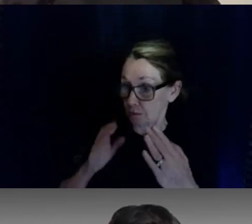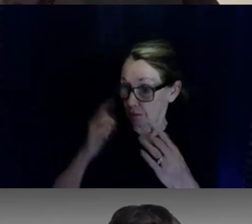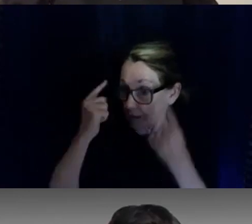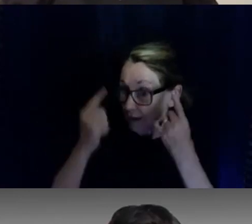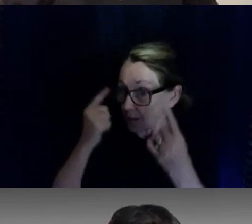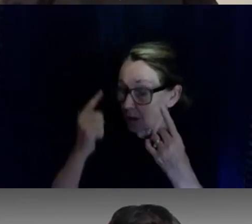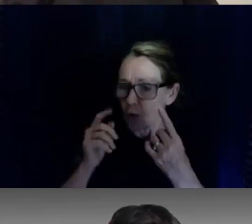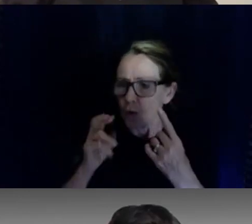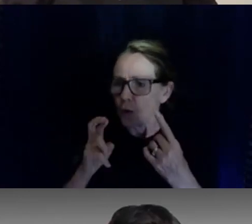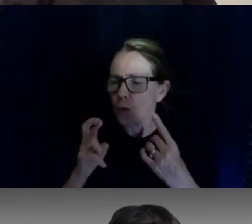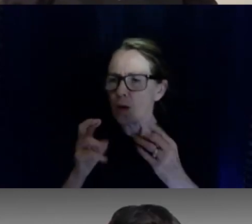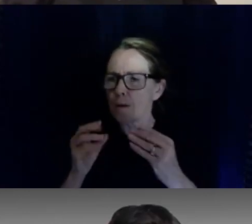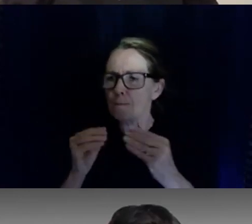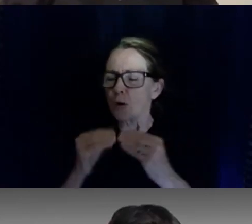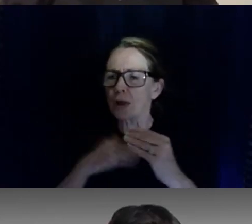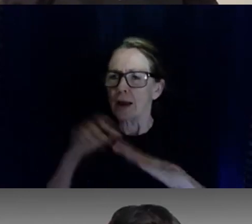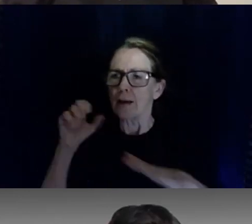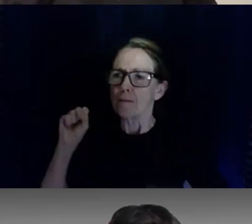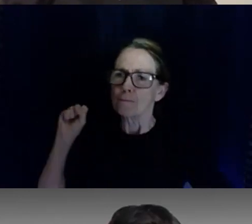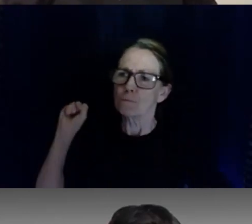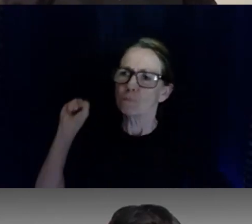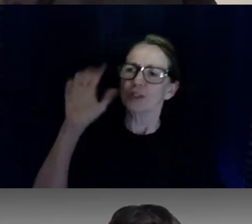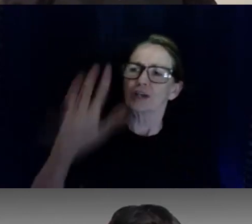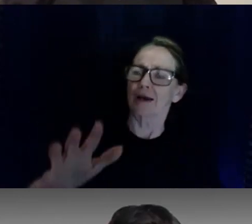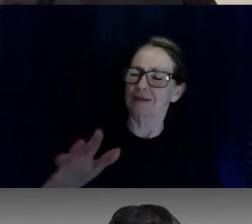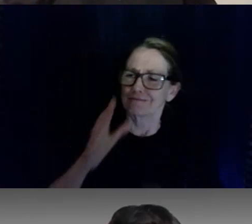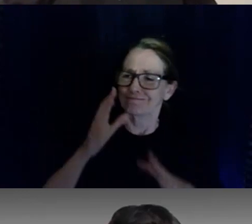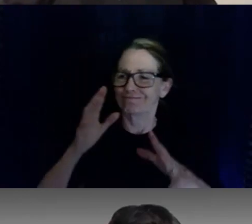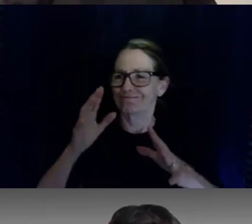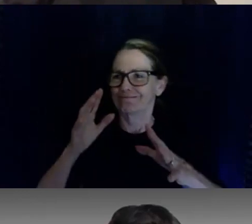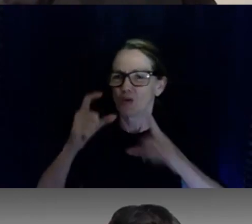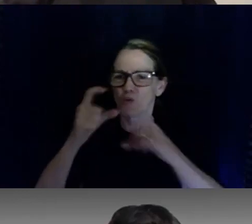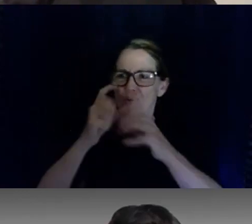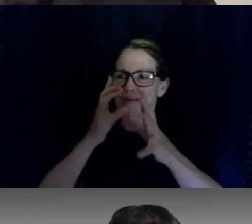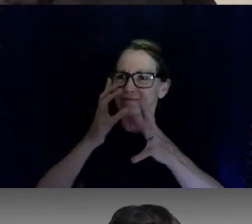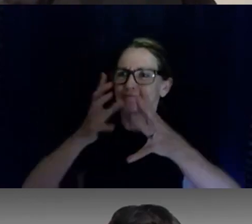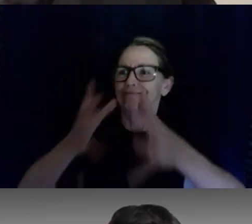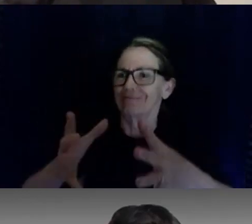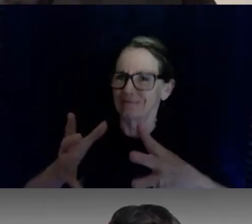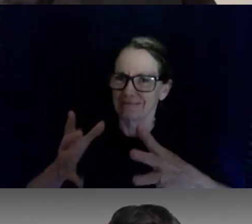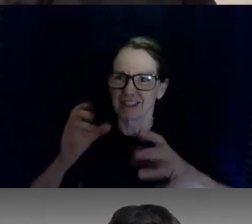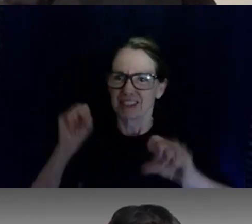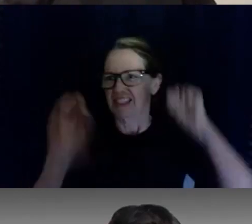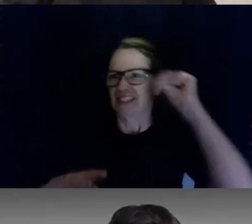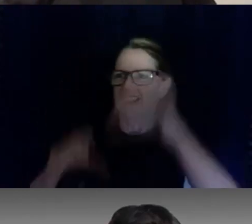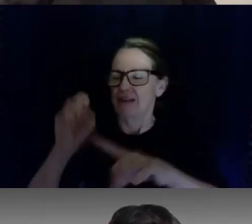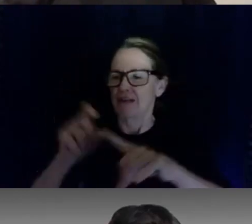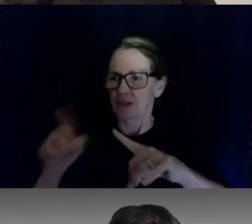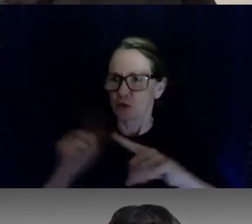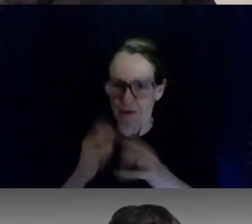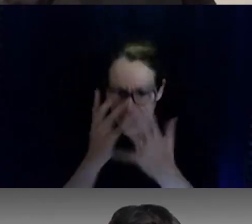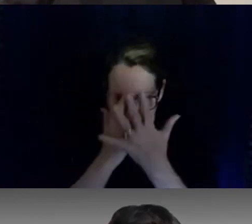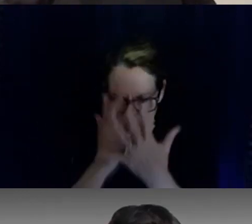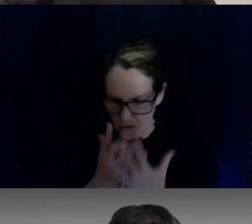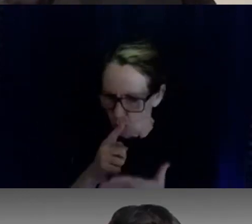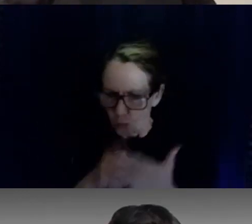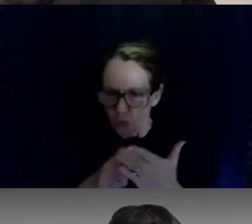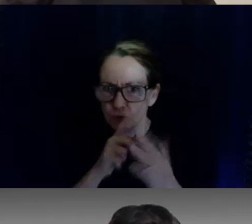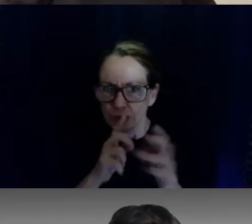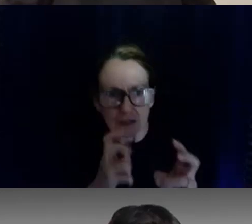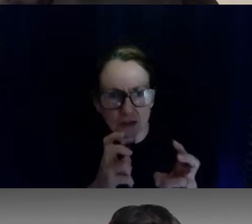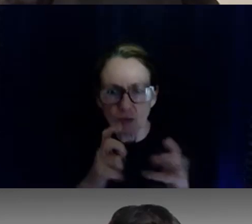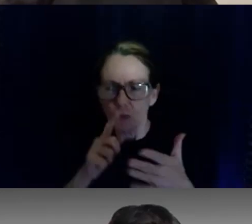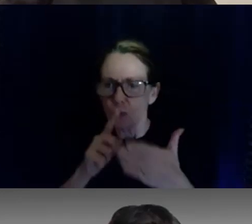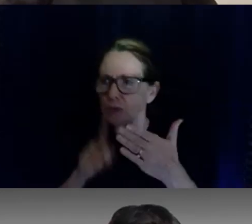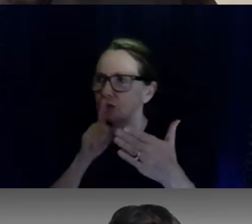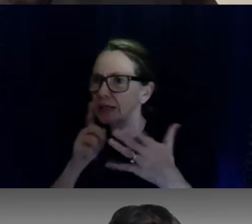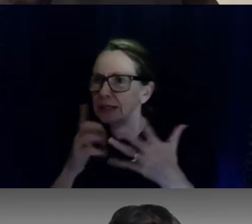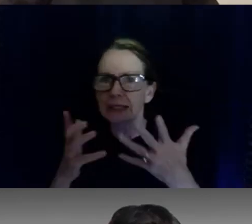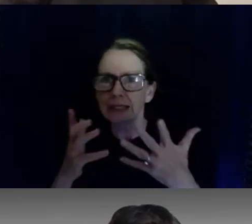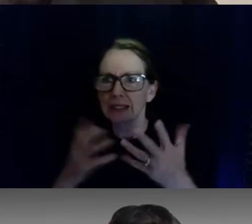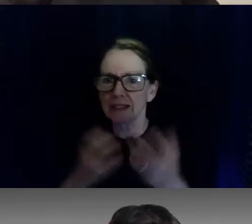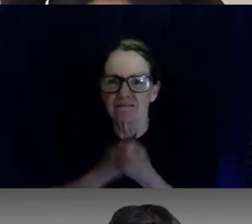SURE. I WAS JUST ASKING EARNEST DO YOU FEEL LIKE THERE WERE REALLY A LOT OF CONCERNS AND ISSUES THAT WE NEED TO START THINKING ABOUT?